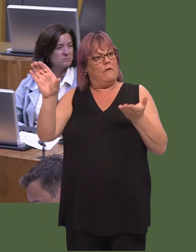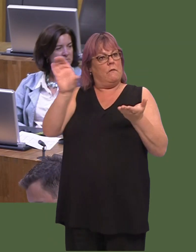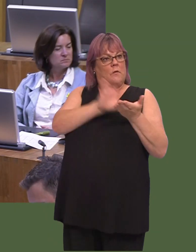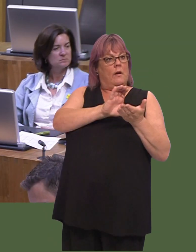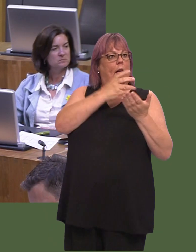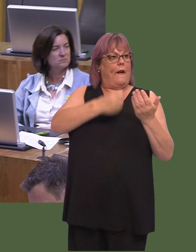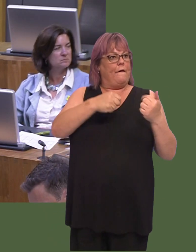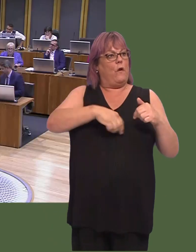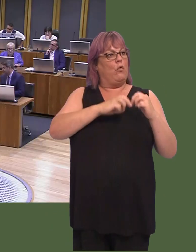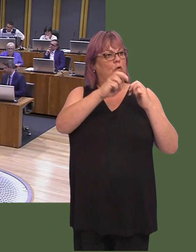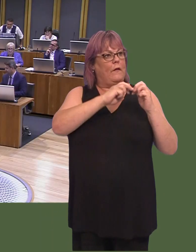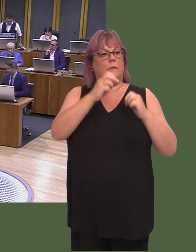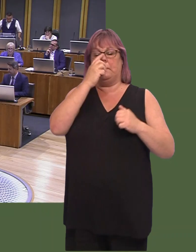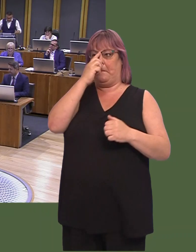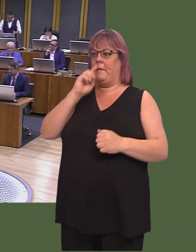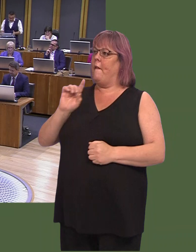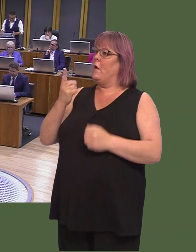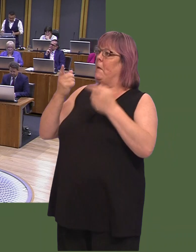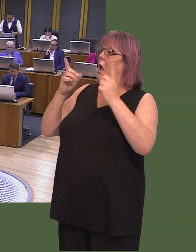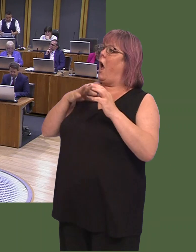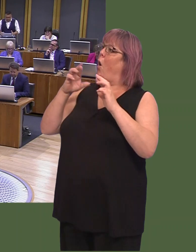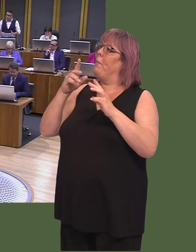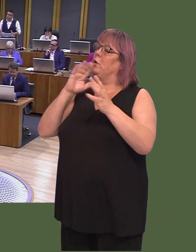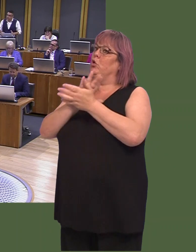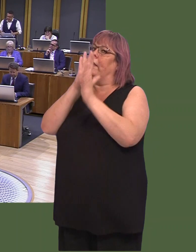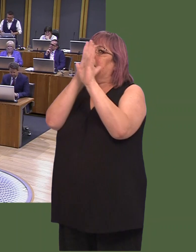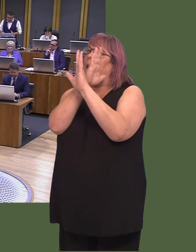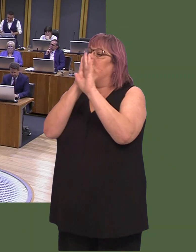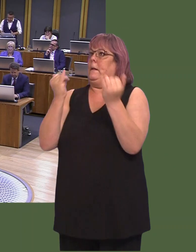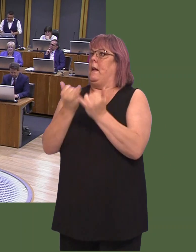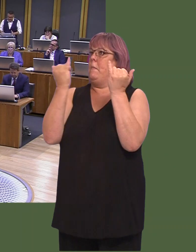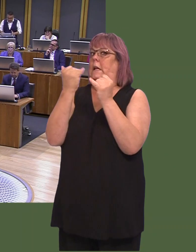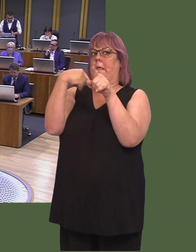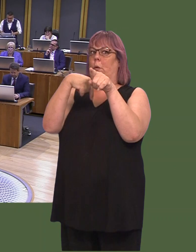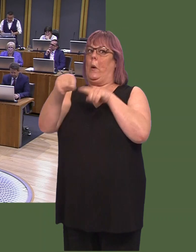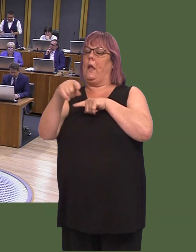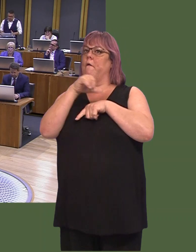Neil McEvoy AM: First Minister, I hope you enjoyed the secret ceremony you attended this